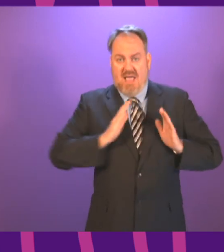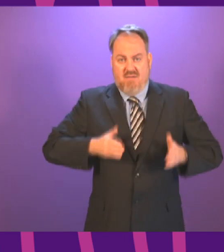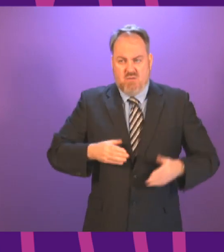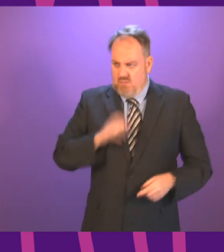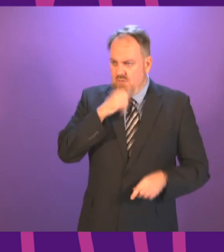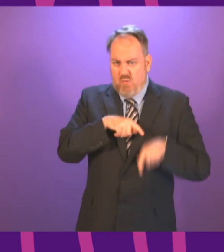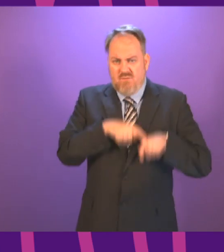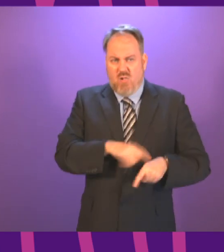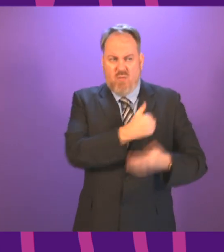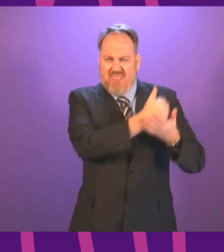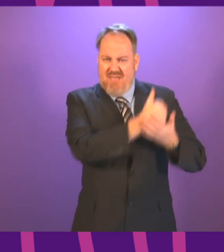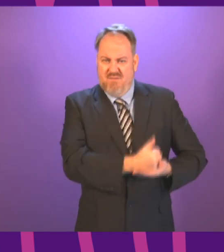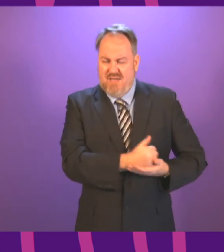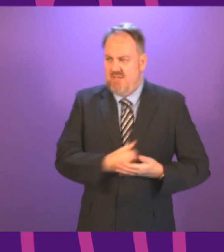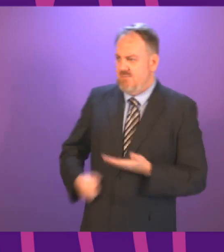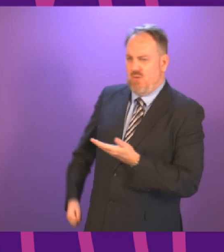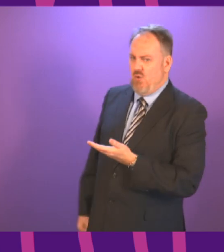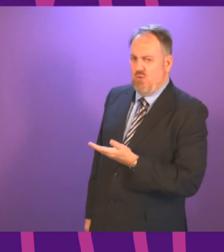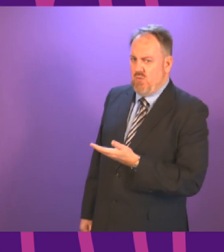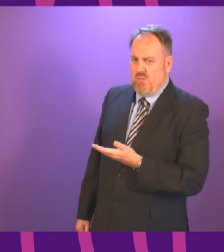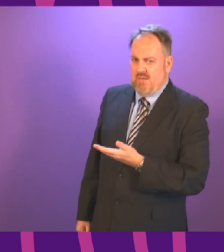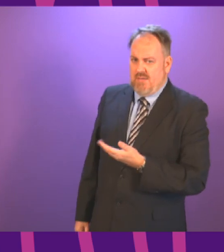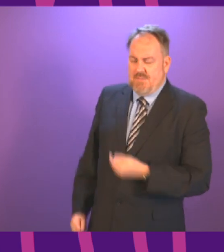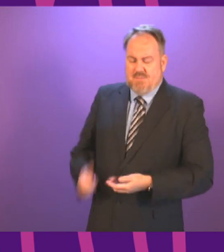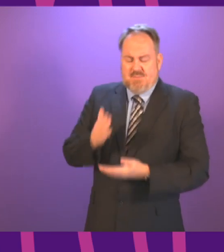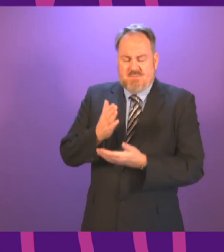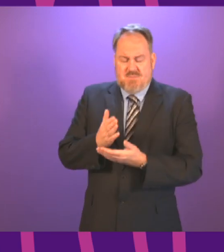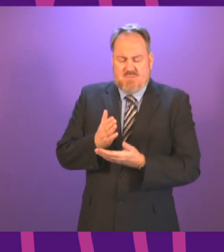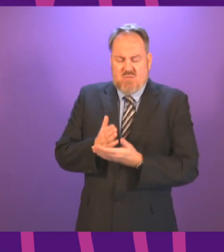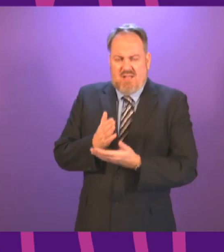those things, and we will continue to push ahead with that.